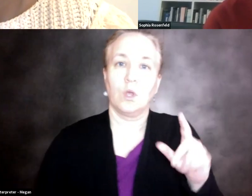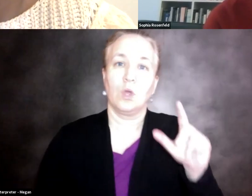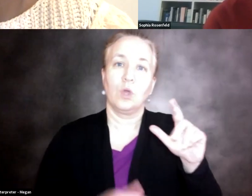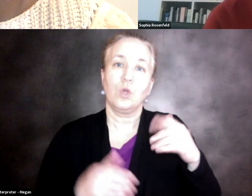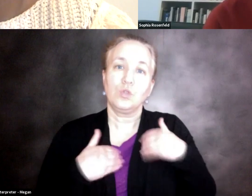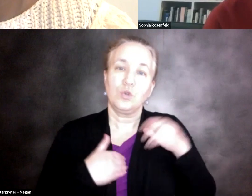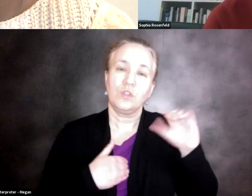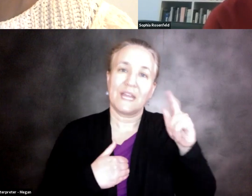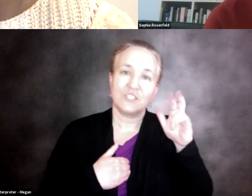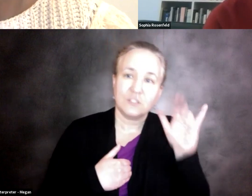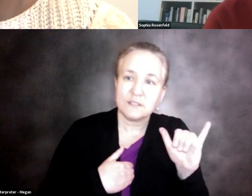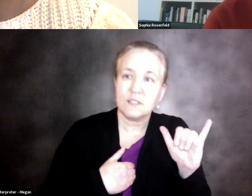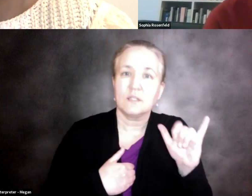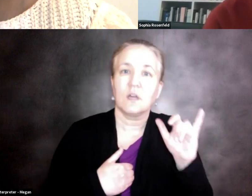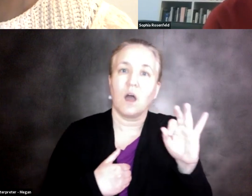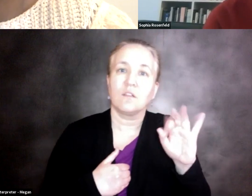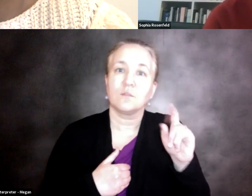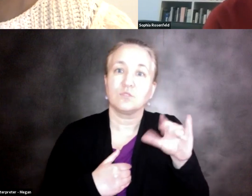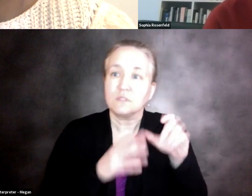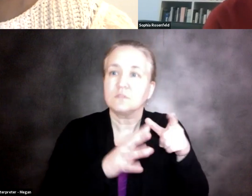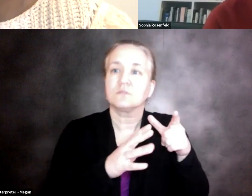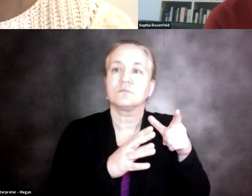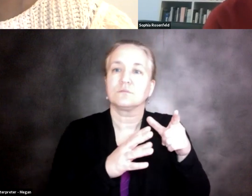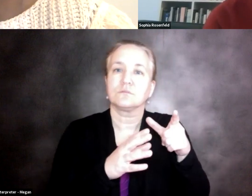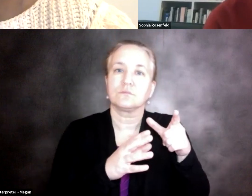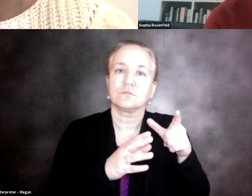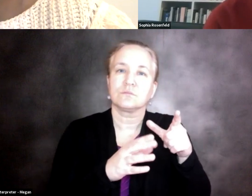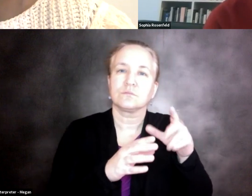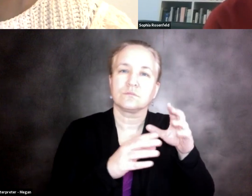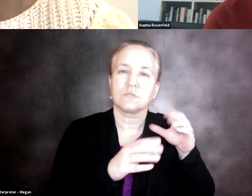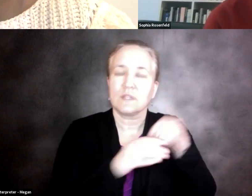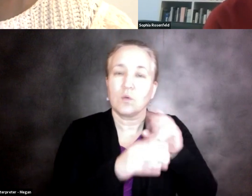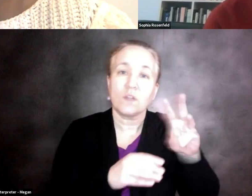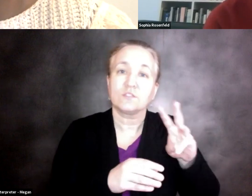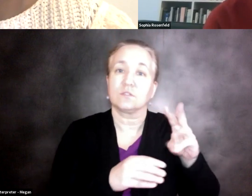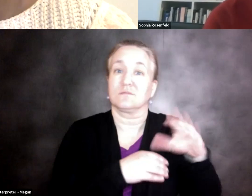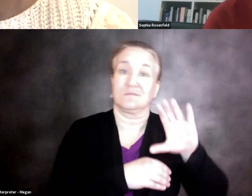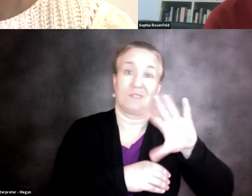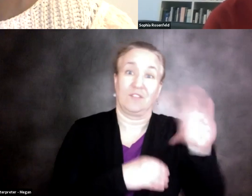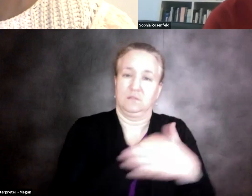in systems of tutelary servitude in West African nations like Nigeria? What are some of the legacies of that?